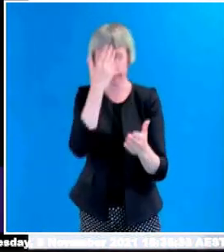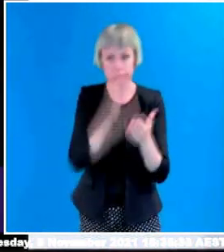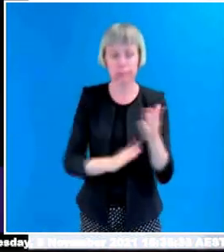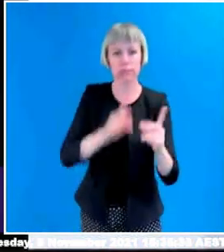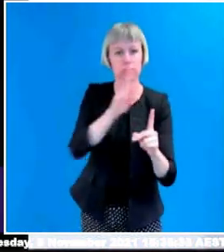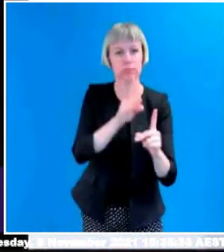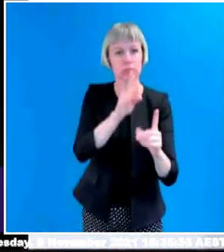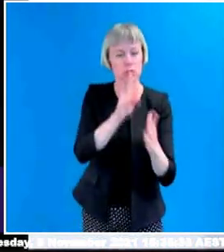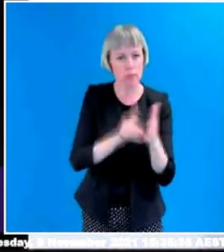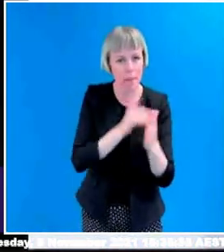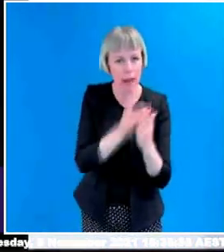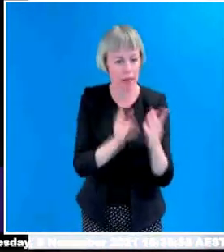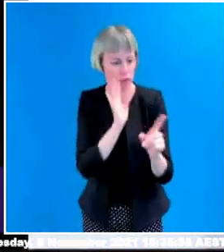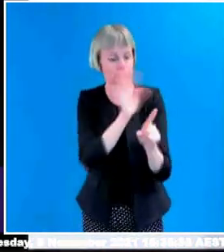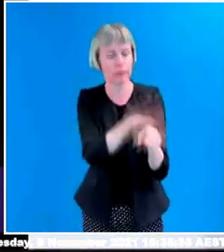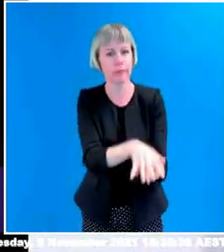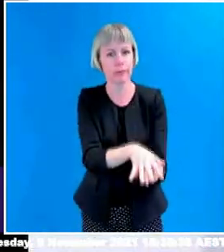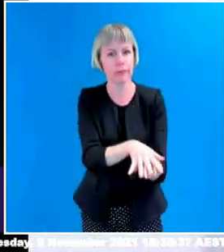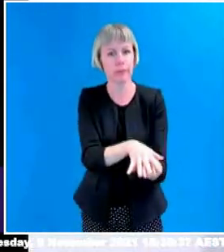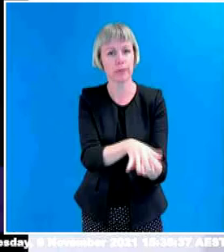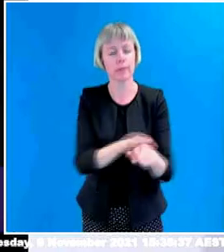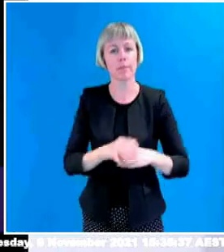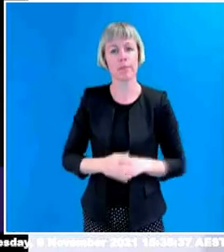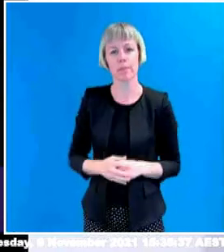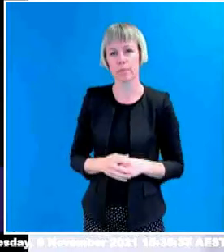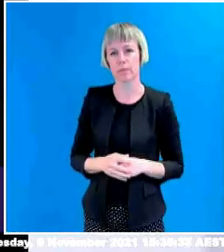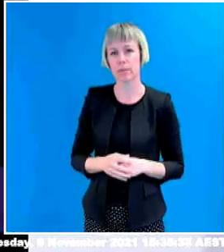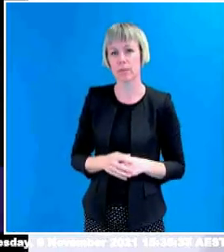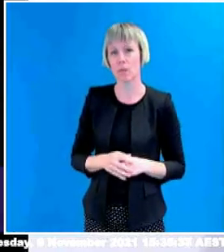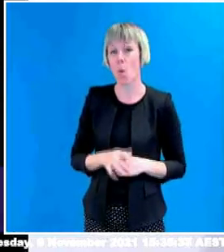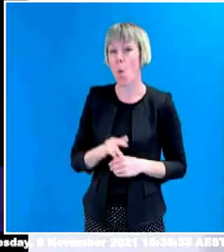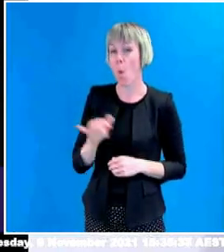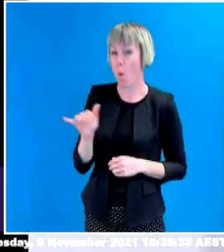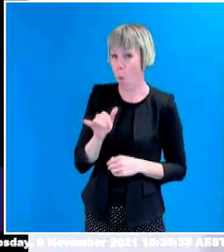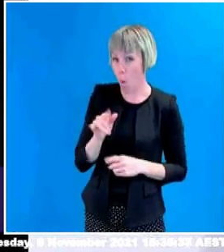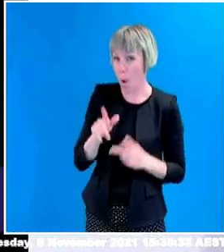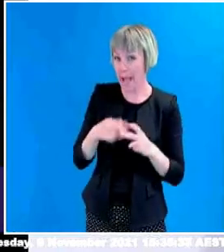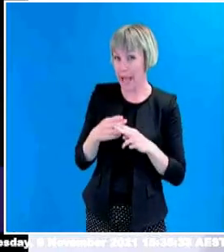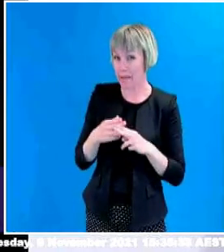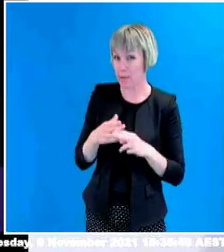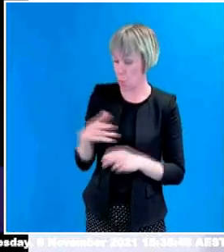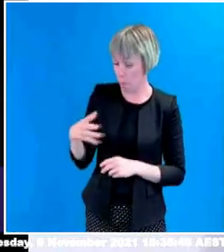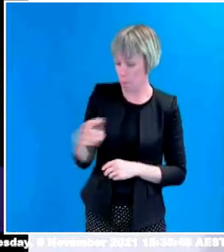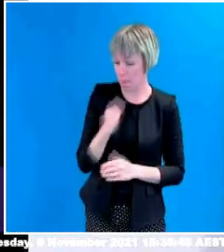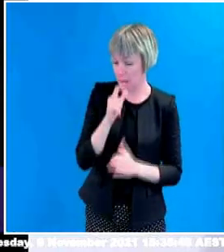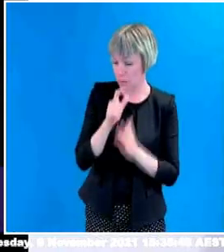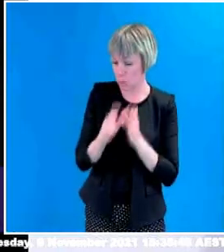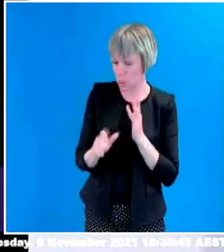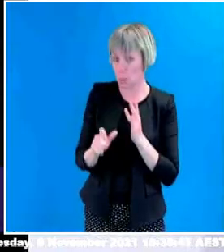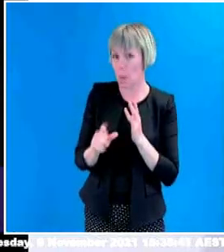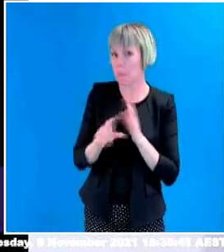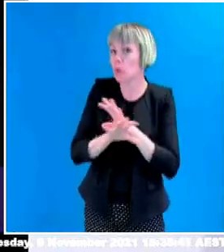adjustment meeting a condition or requirement for the purpose of indirect discrimination.